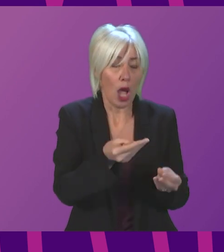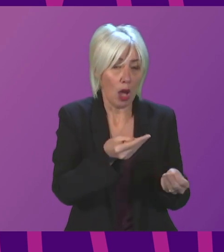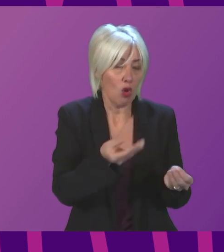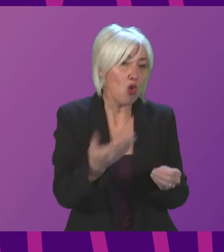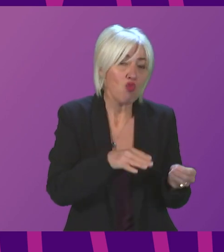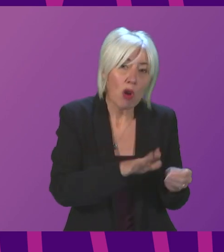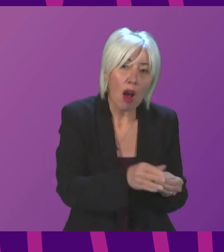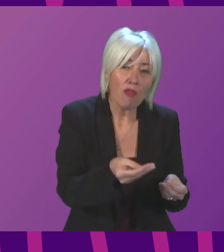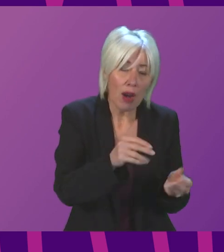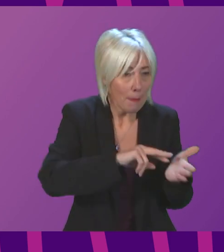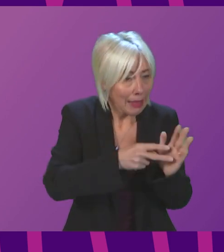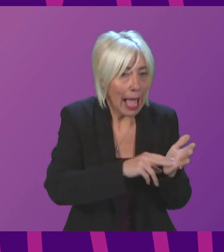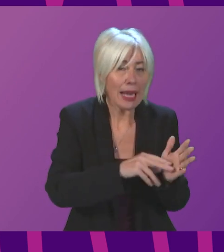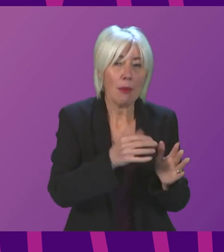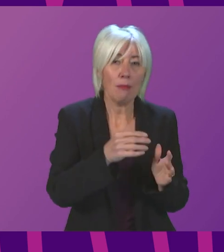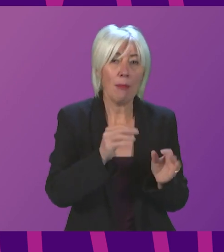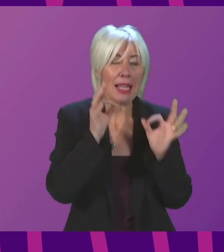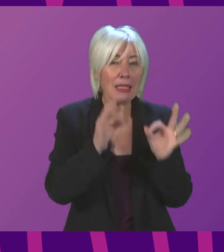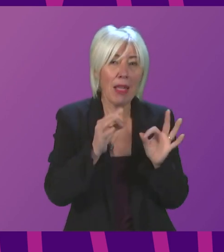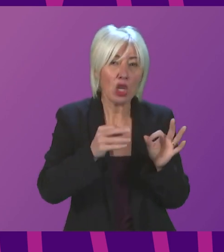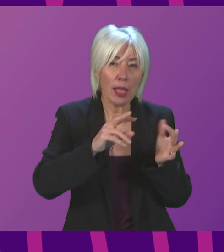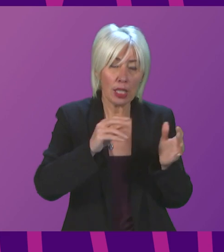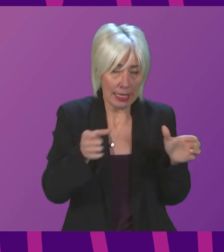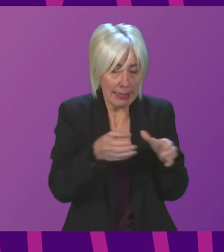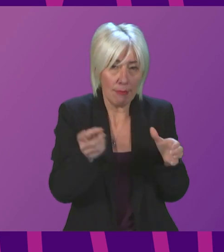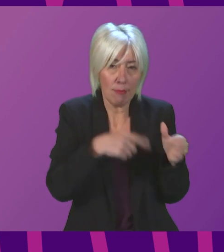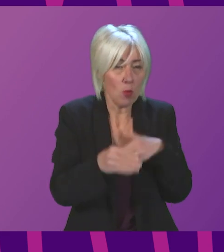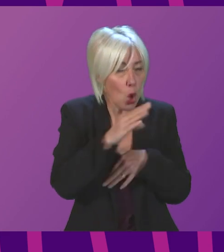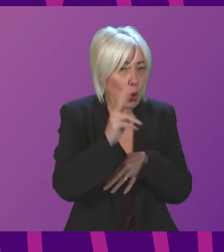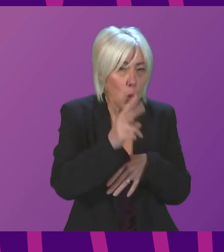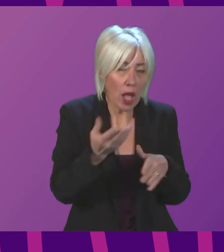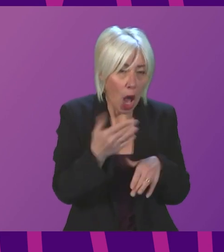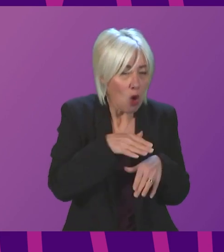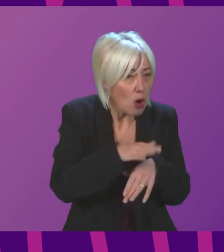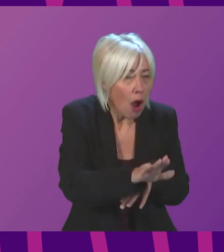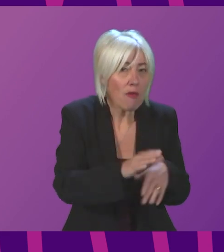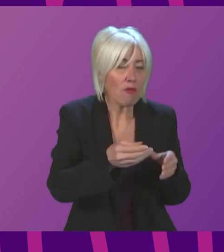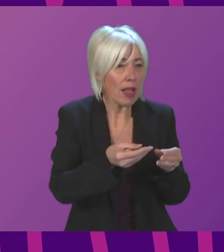a specialist team to co-ordinate recovery and investment, in order to ensure that the